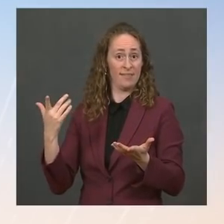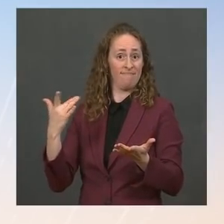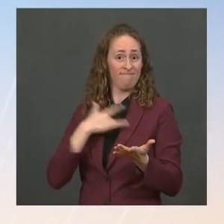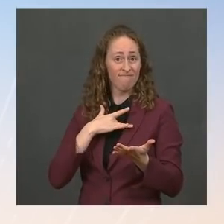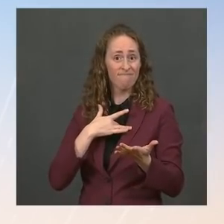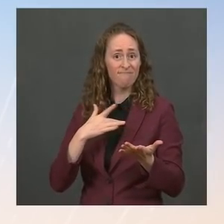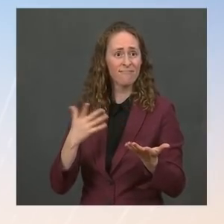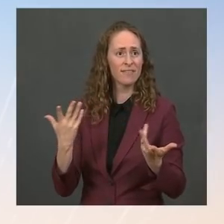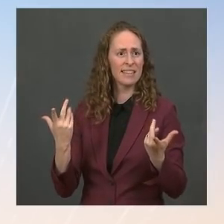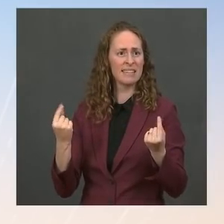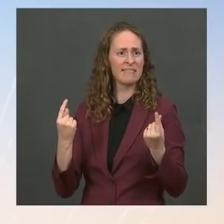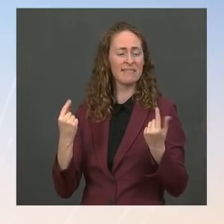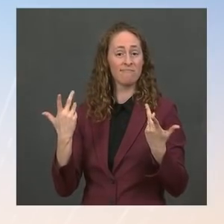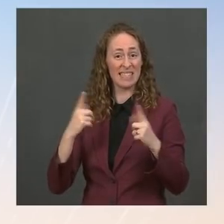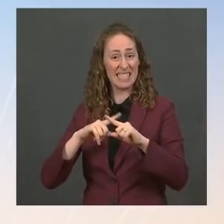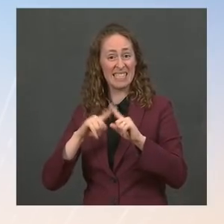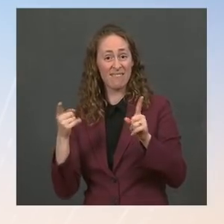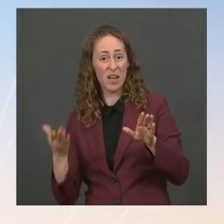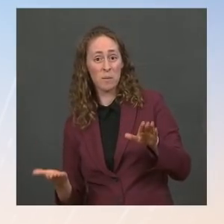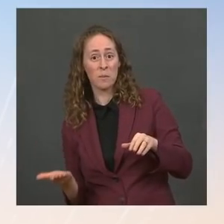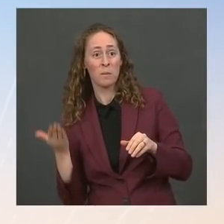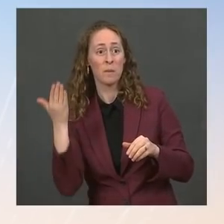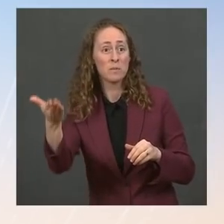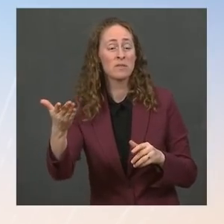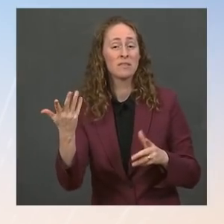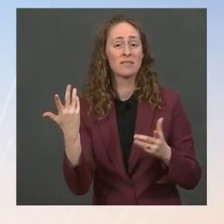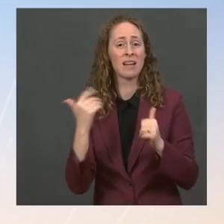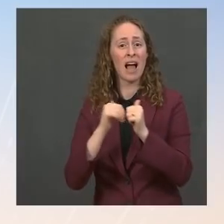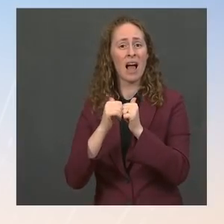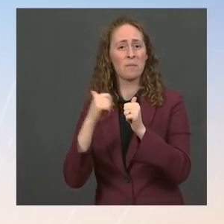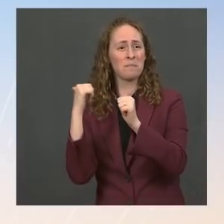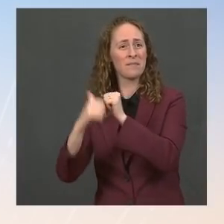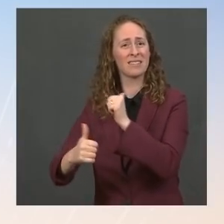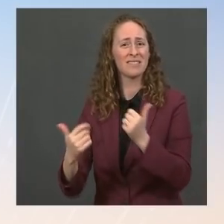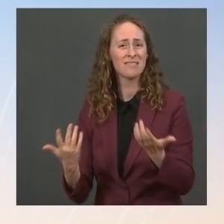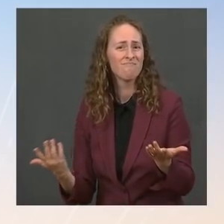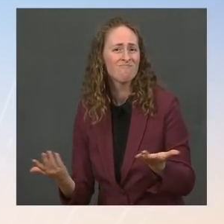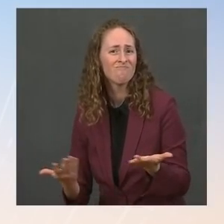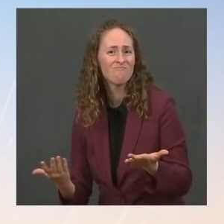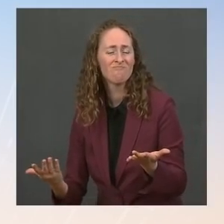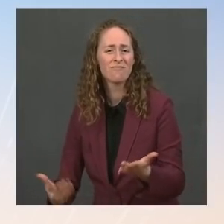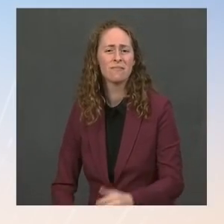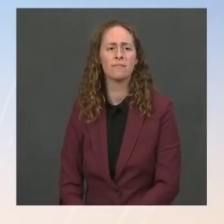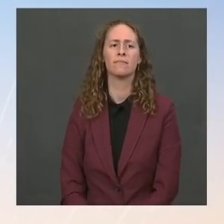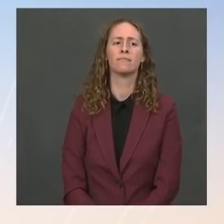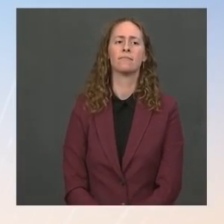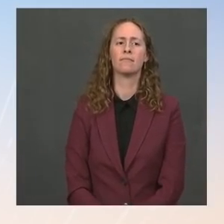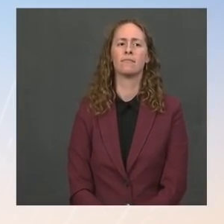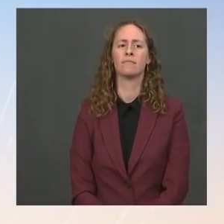that have a chance of actually getting passed under this Congress? Ms Psaki: Well, there are a number of senators who have spoken to their intention